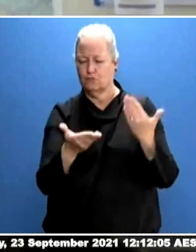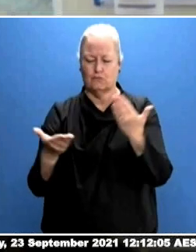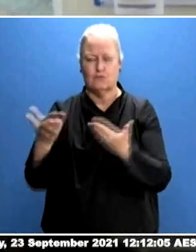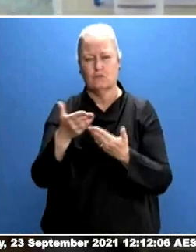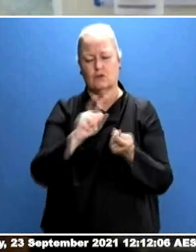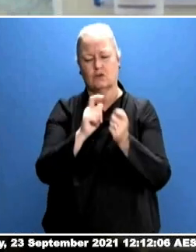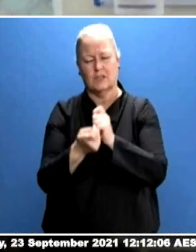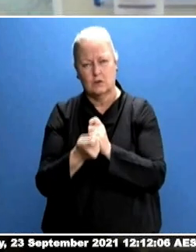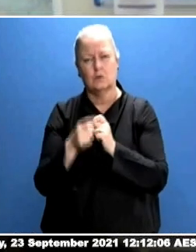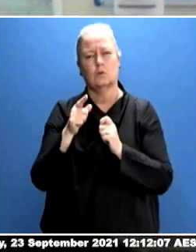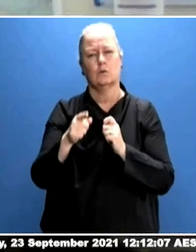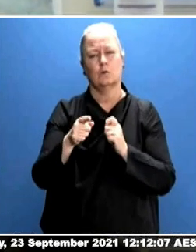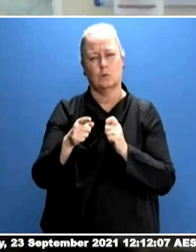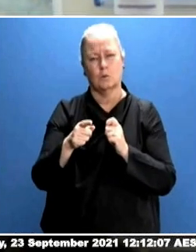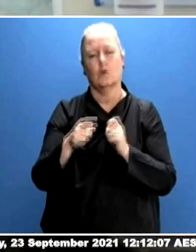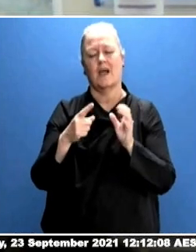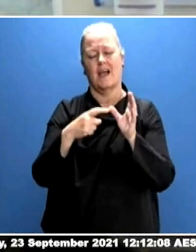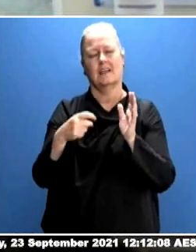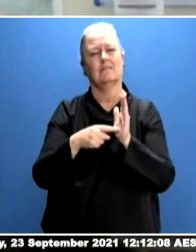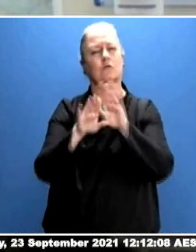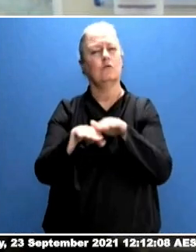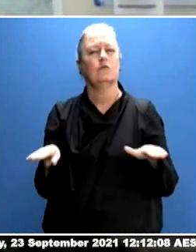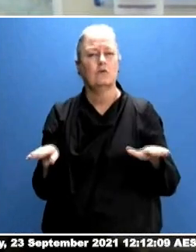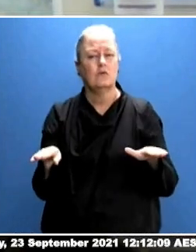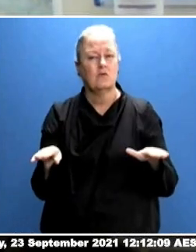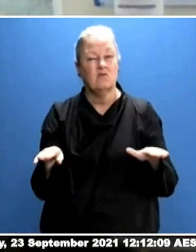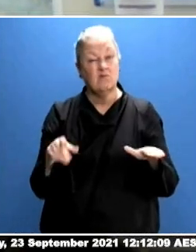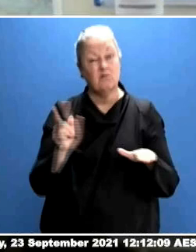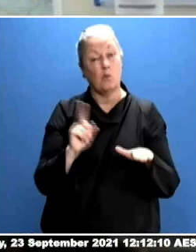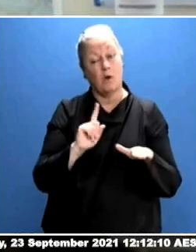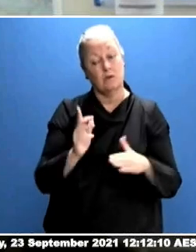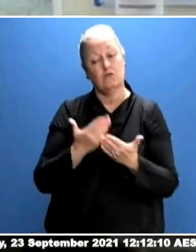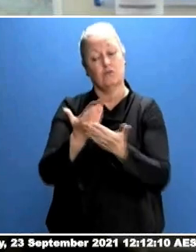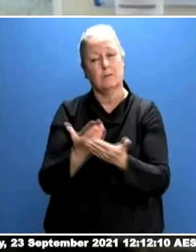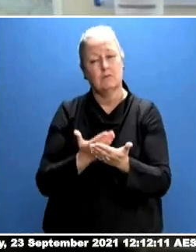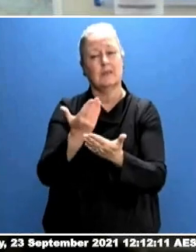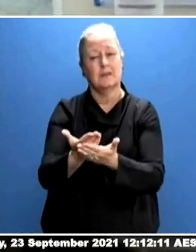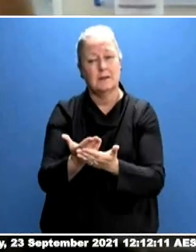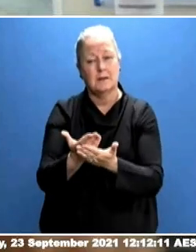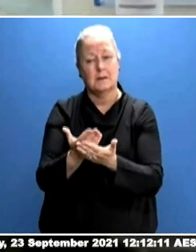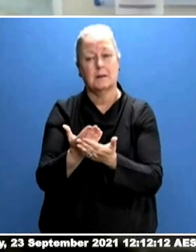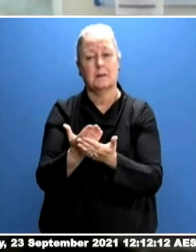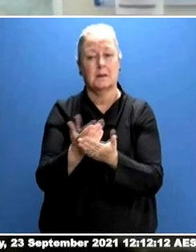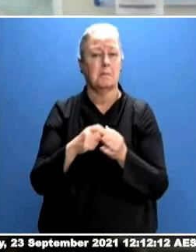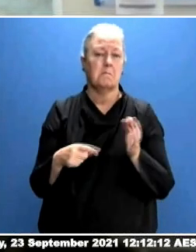as per NT Royal Commission recommendations, but this is another matter that hasn't made its way to that level